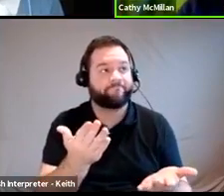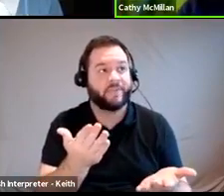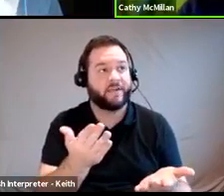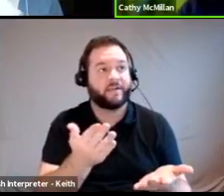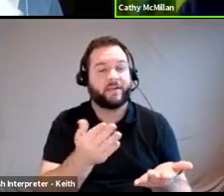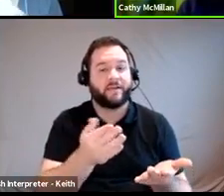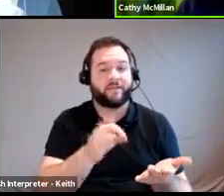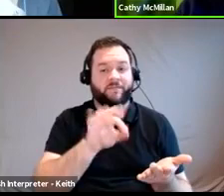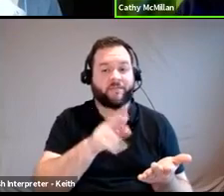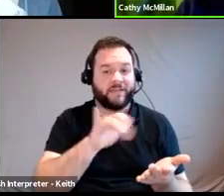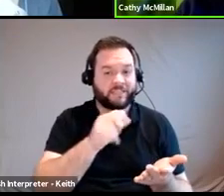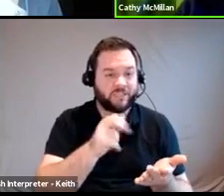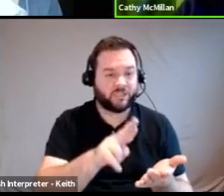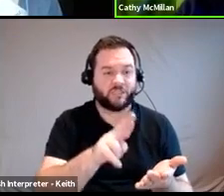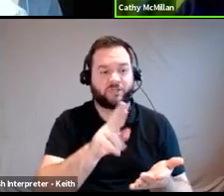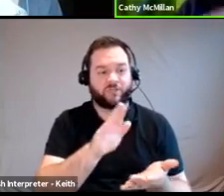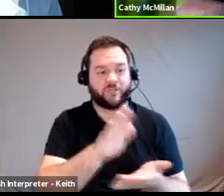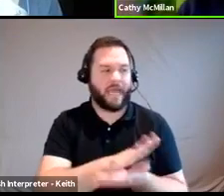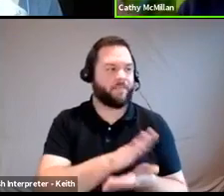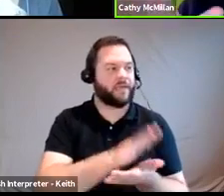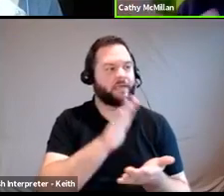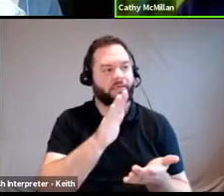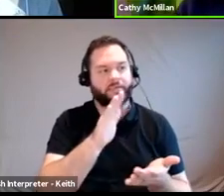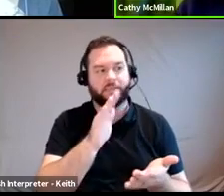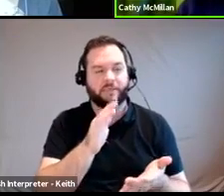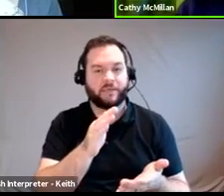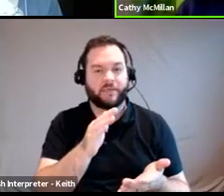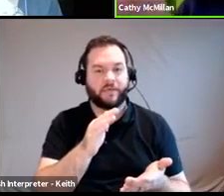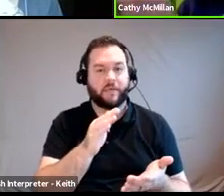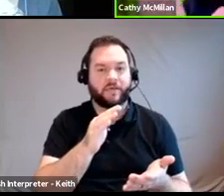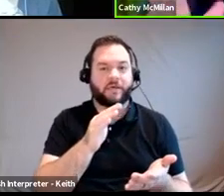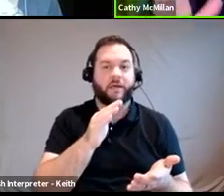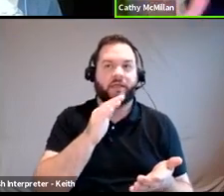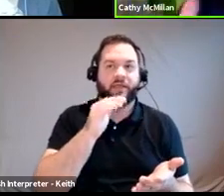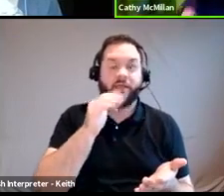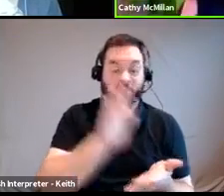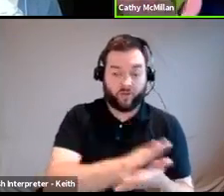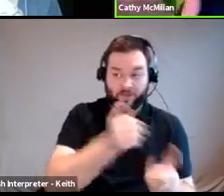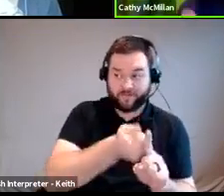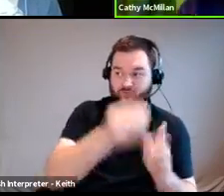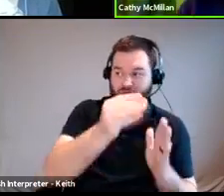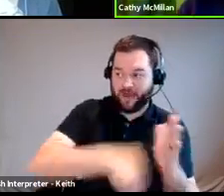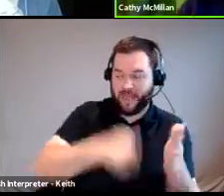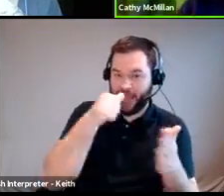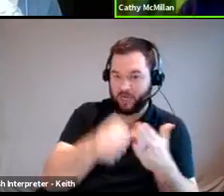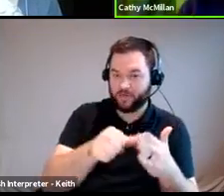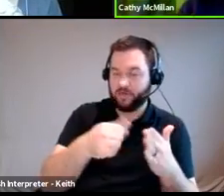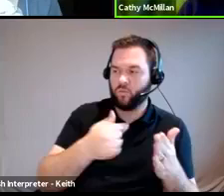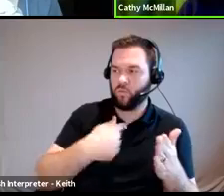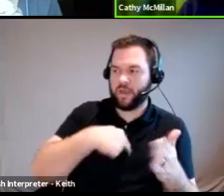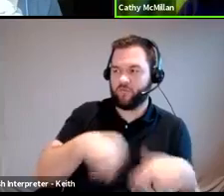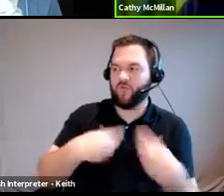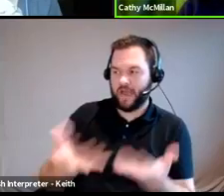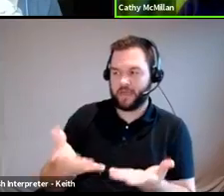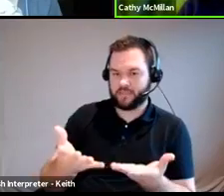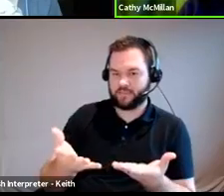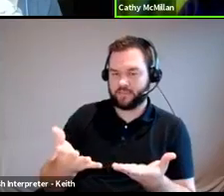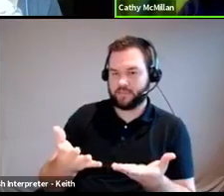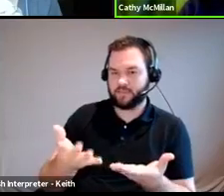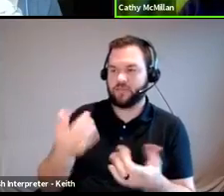even that will so like Kenneth Gordon school. phrase Fraser Academy. You have to have a letter have to have a letter from the school.